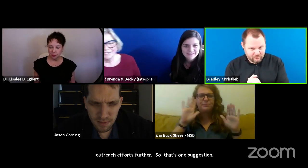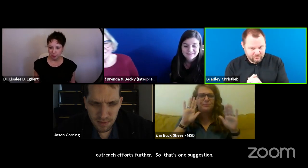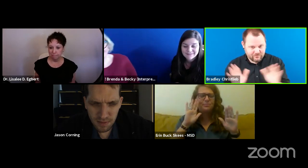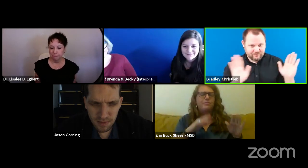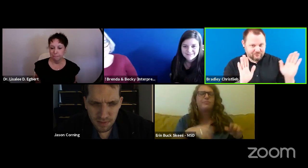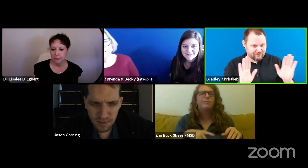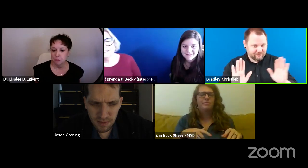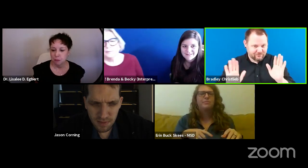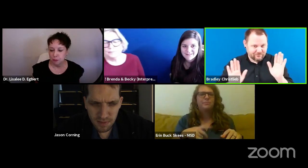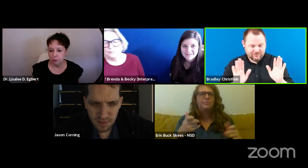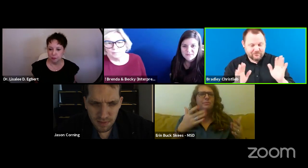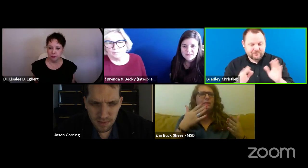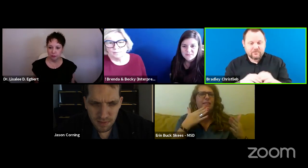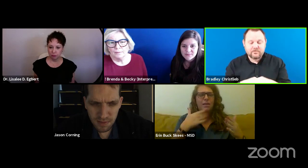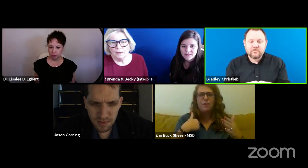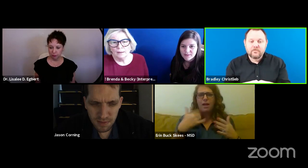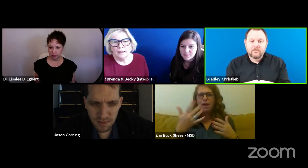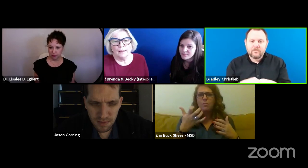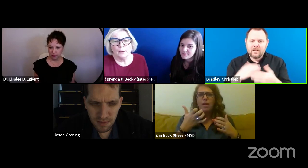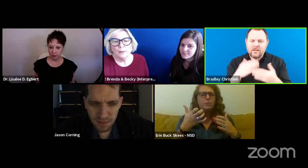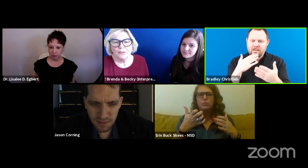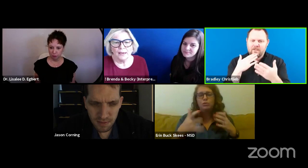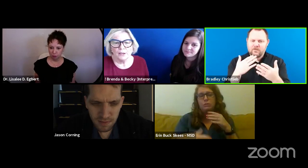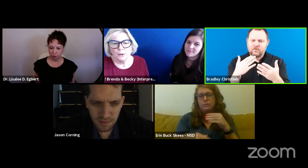Hello and thank you.